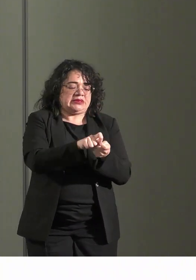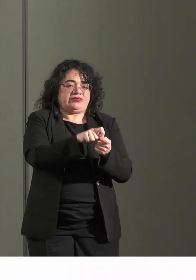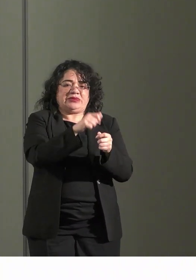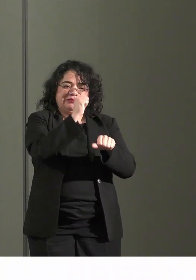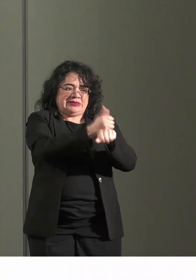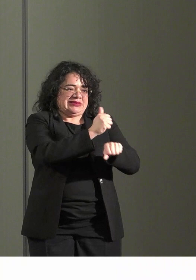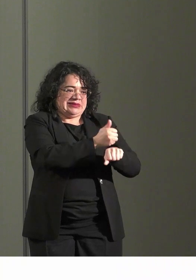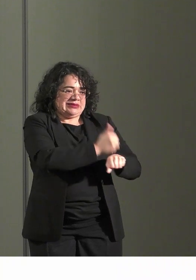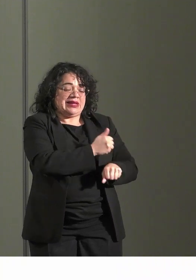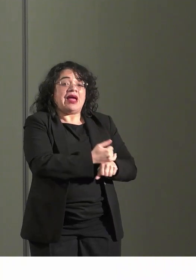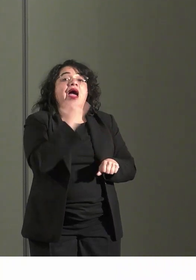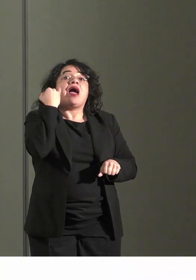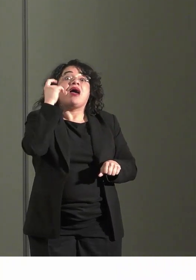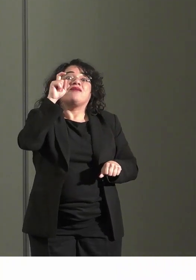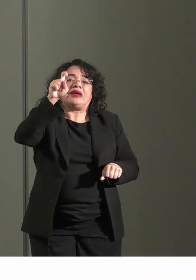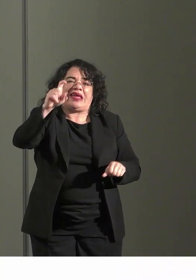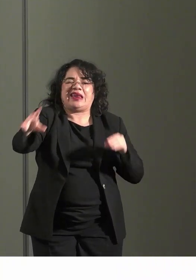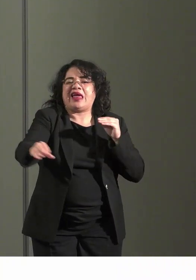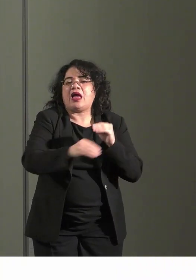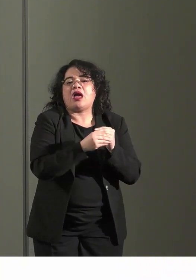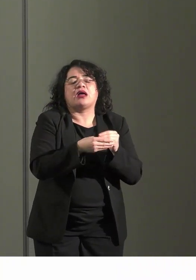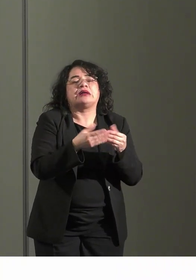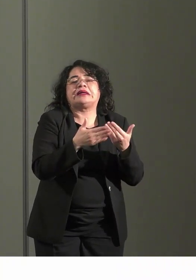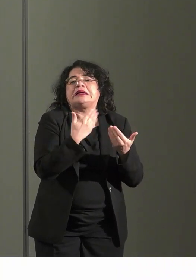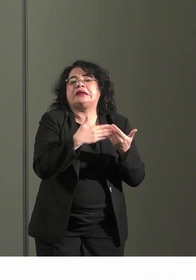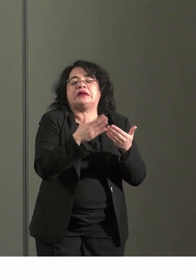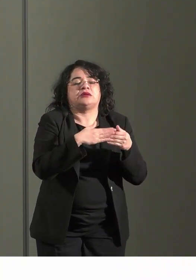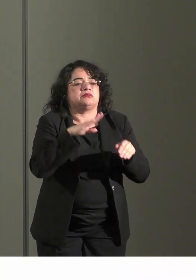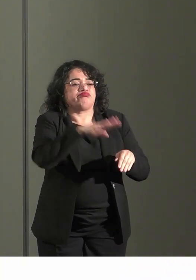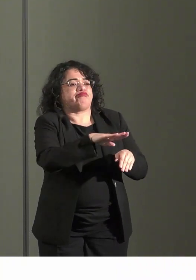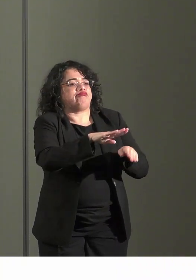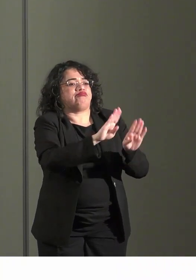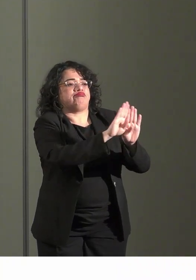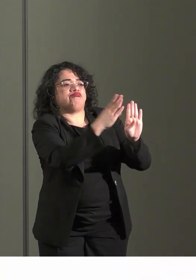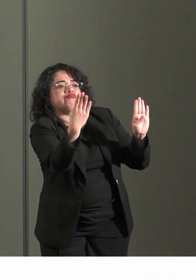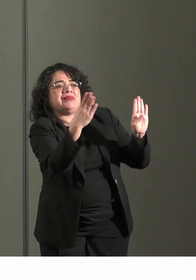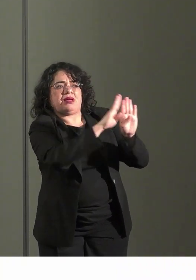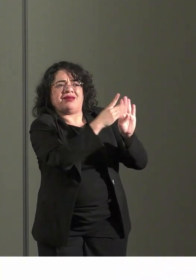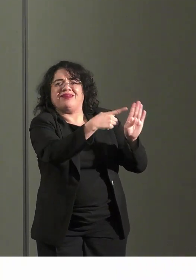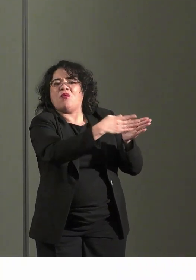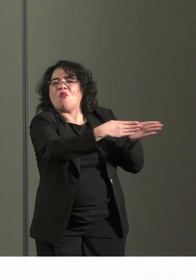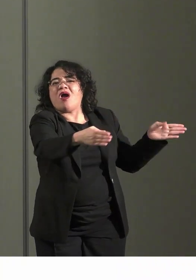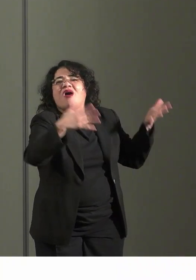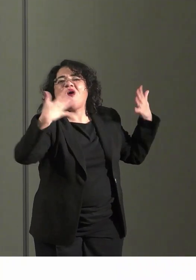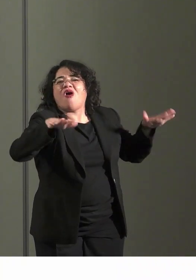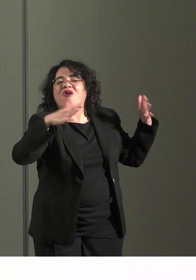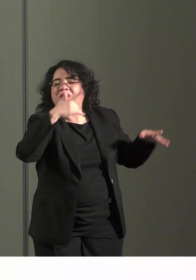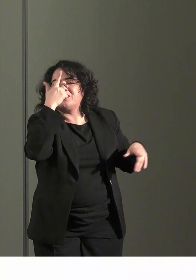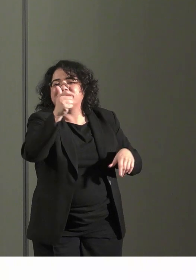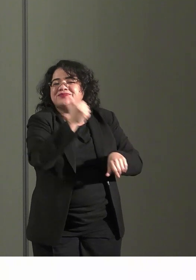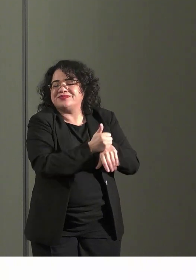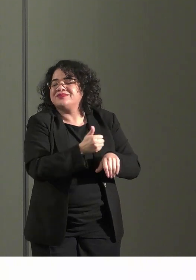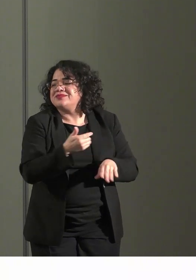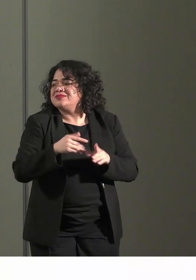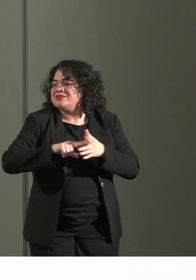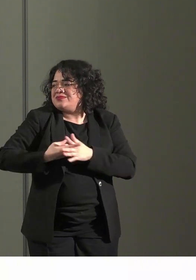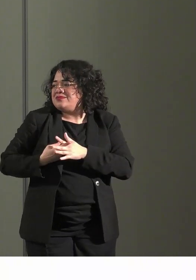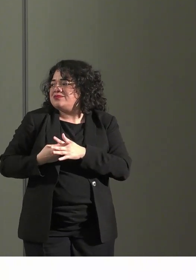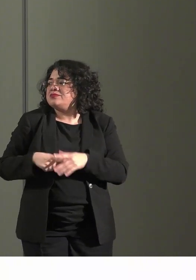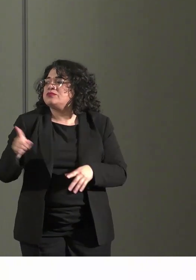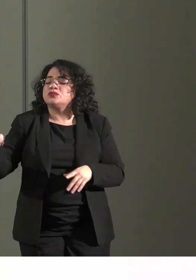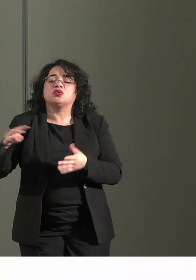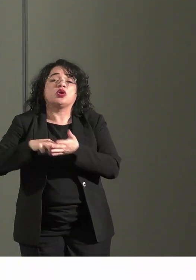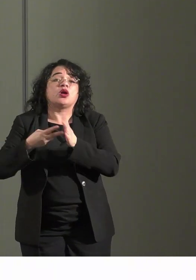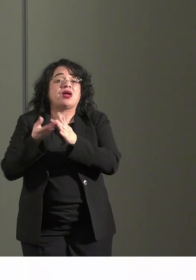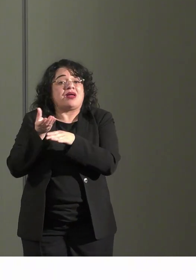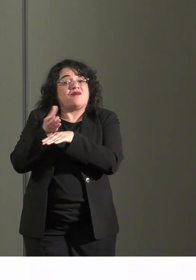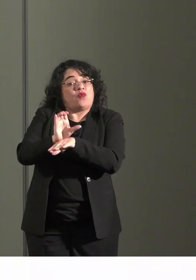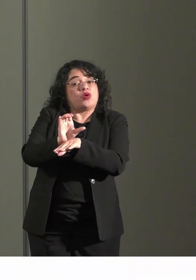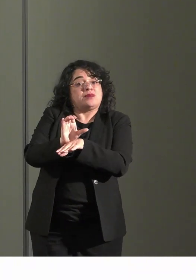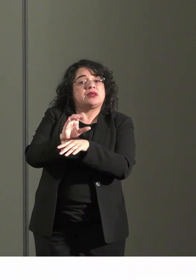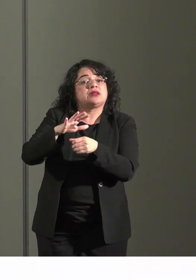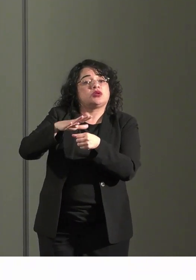don't use carpeting. We say get it ready. And -- >> DAVE: The local enforcing is local zoning